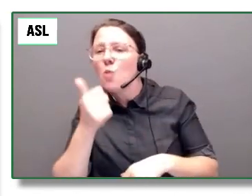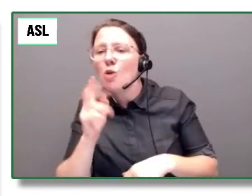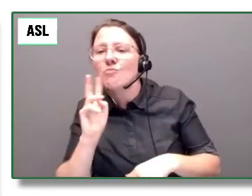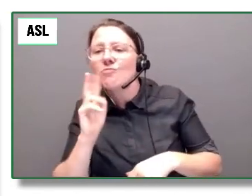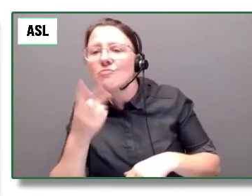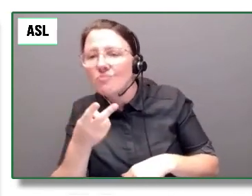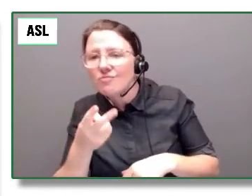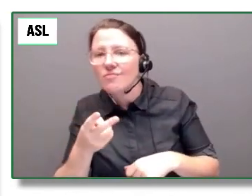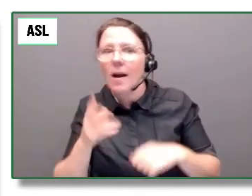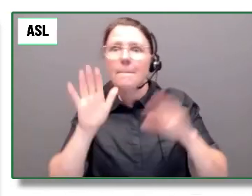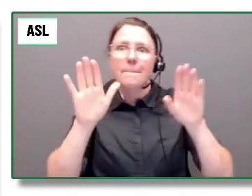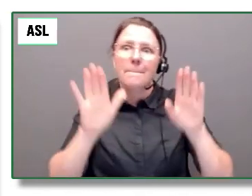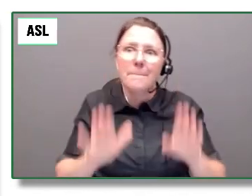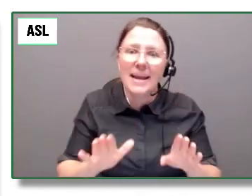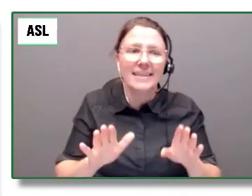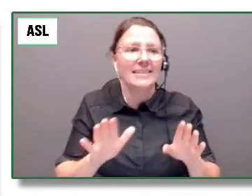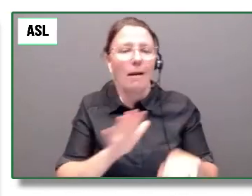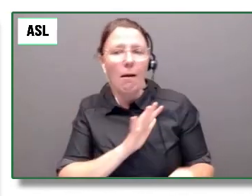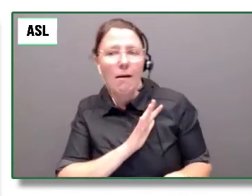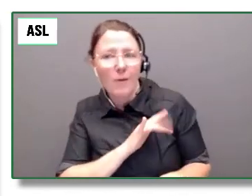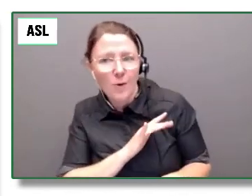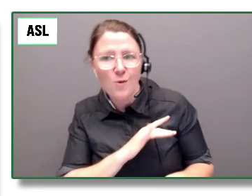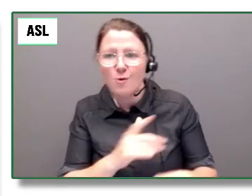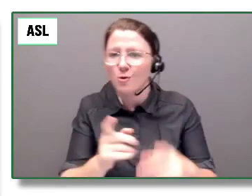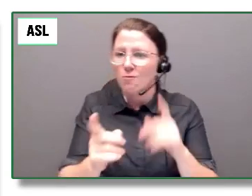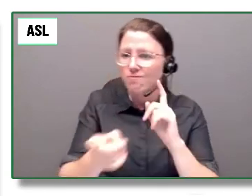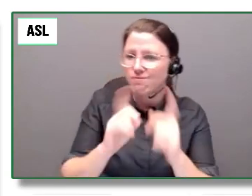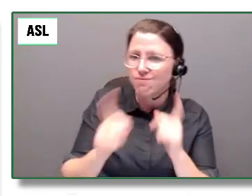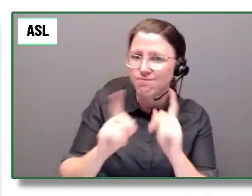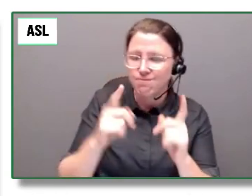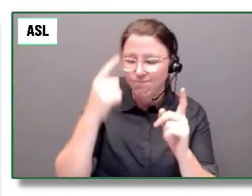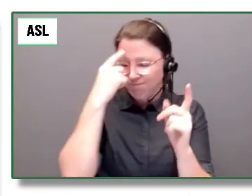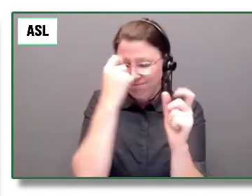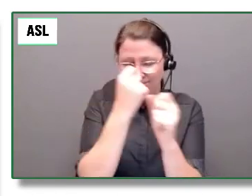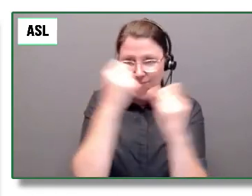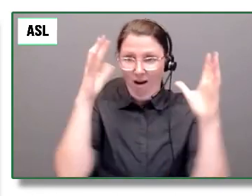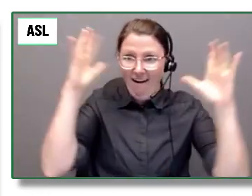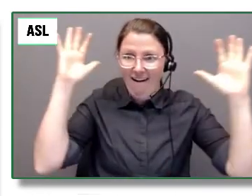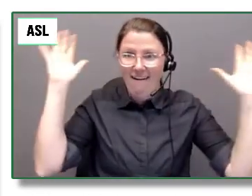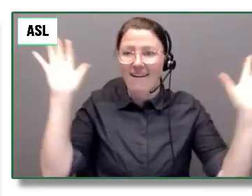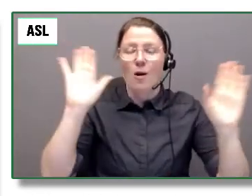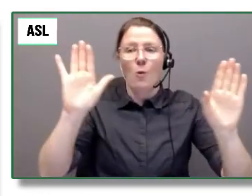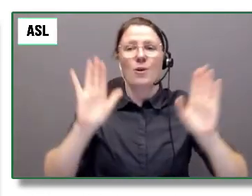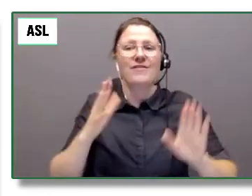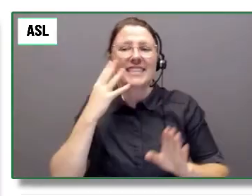mind-opening conversations. I'm Maayan Ziv, thanks so much.